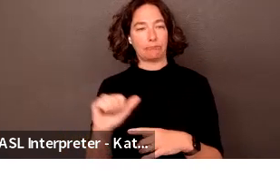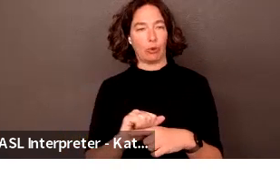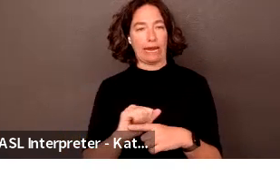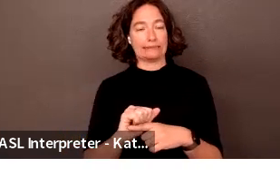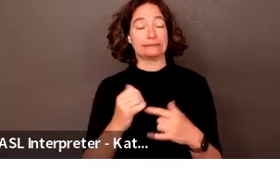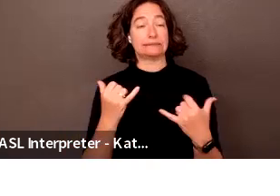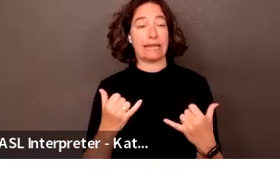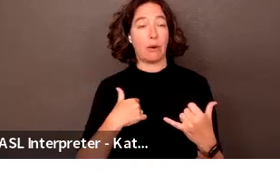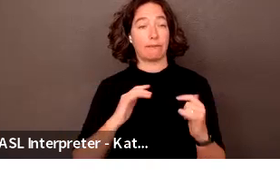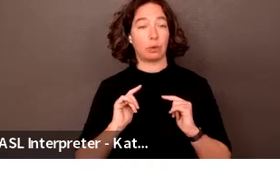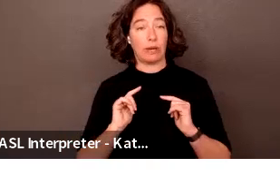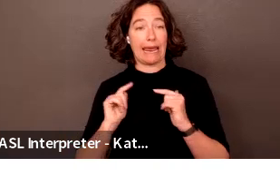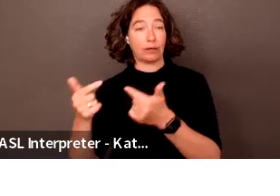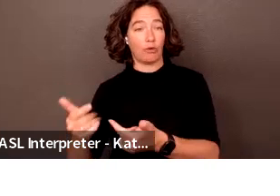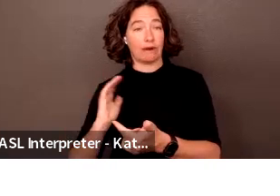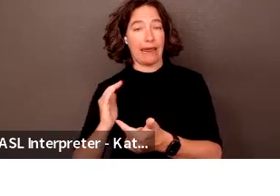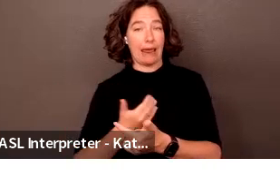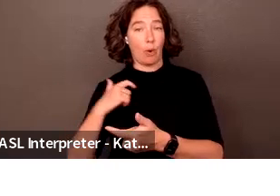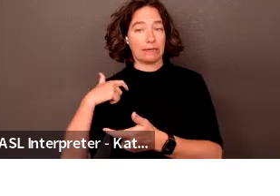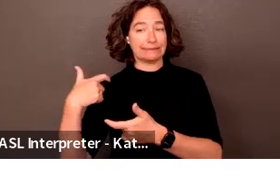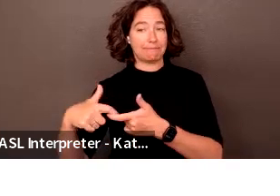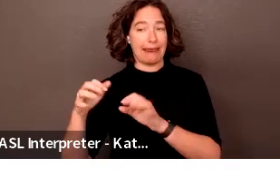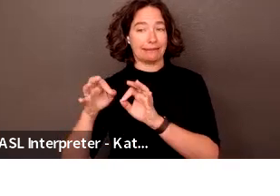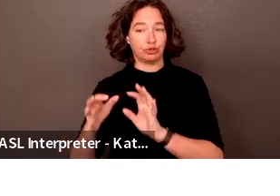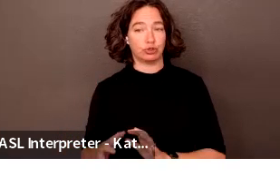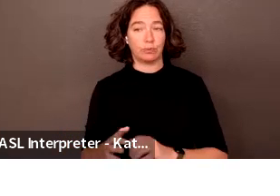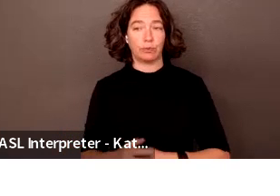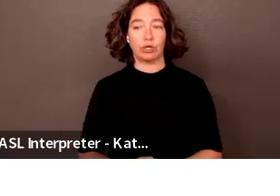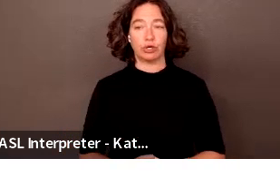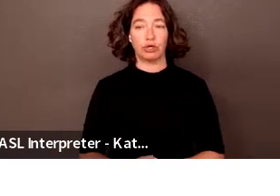it over to our Spanish interpreter,